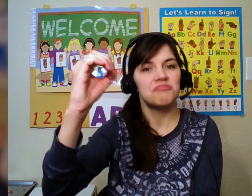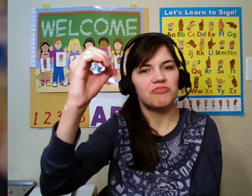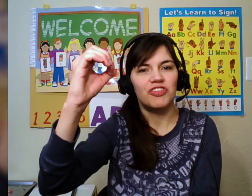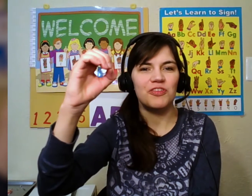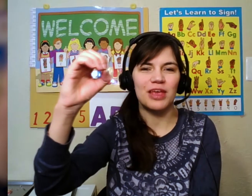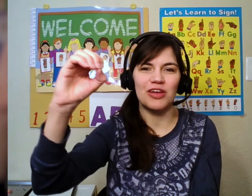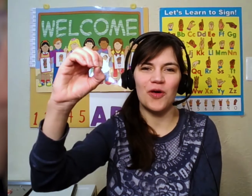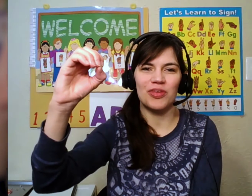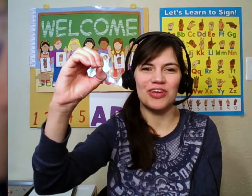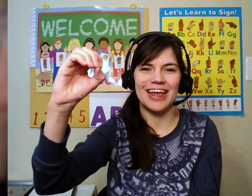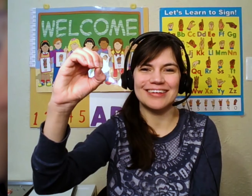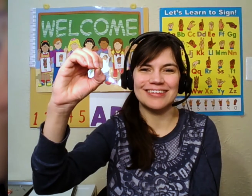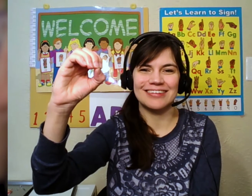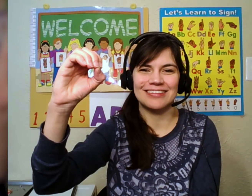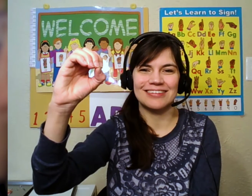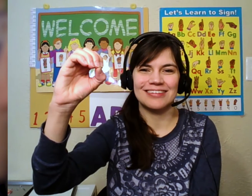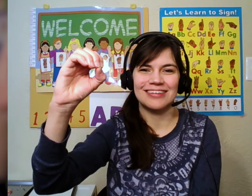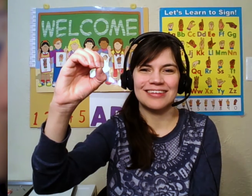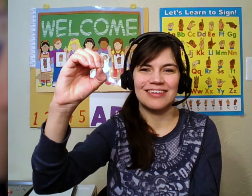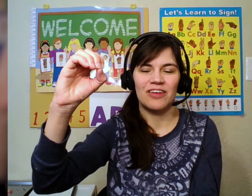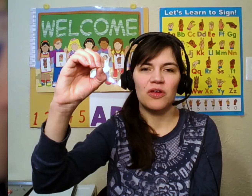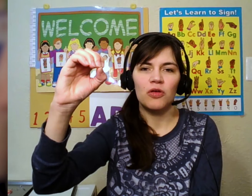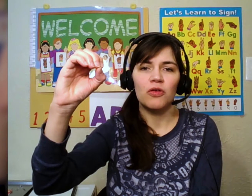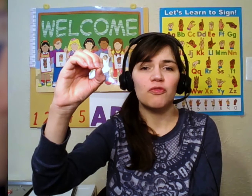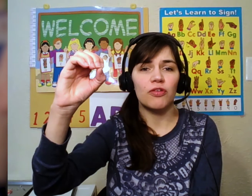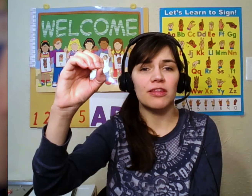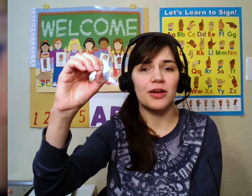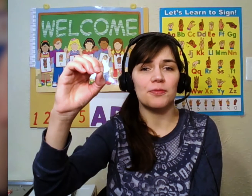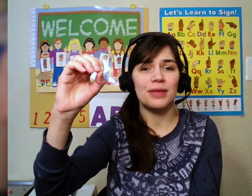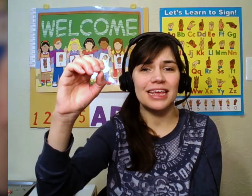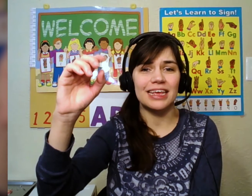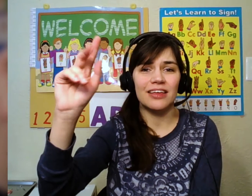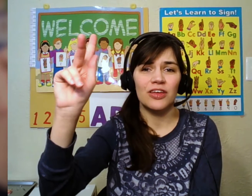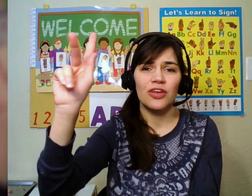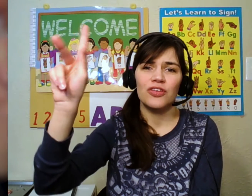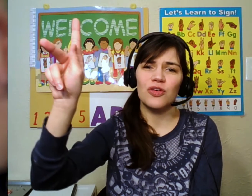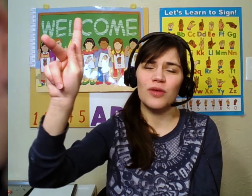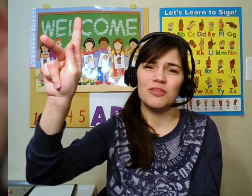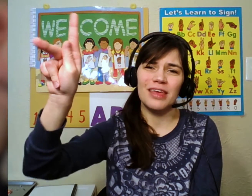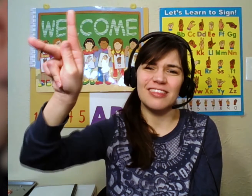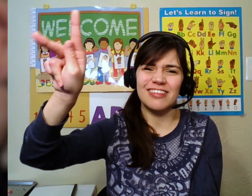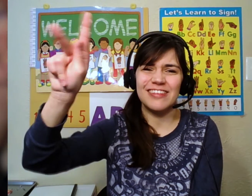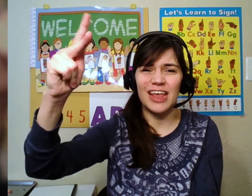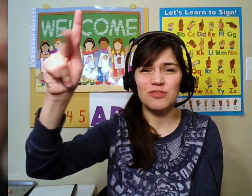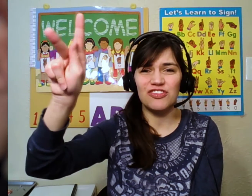just make an O with your hand. For the letter P, you're going to make the same